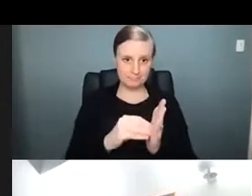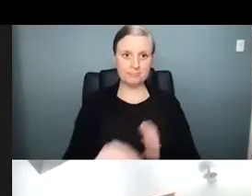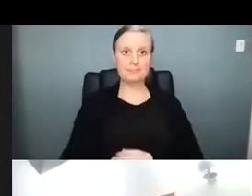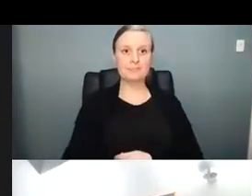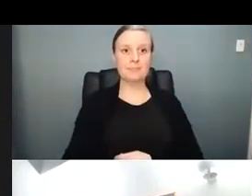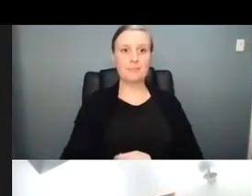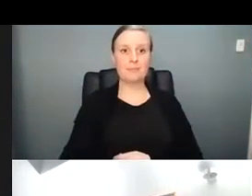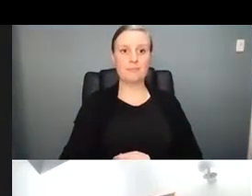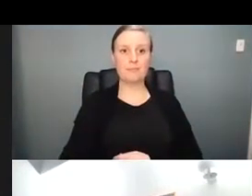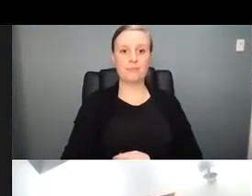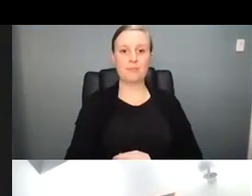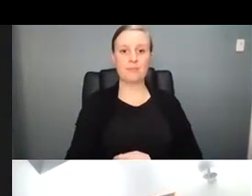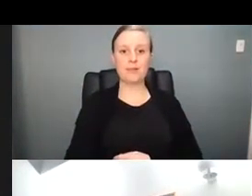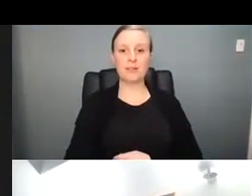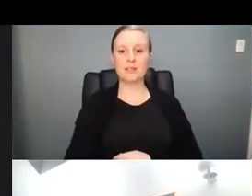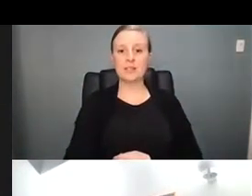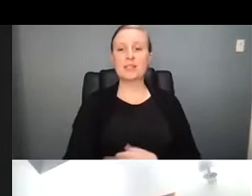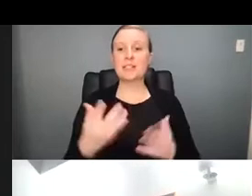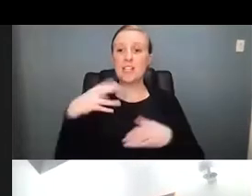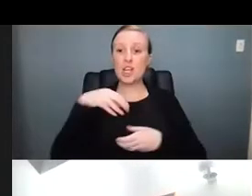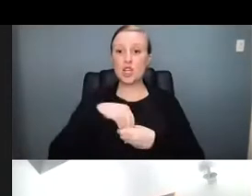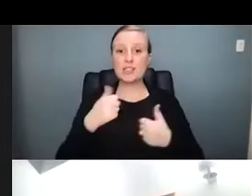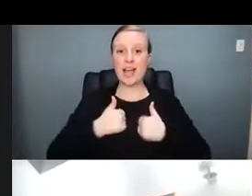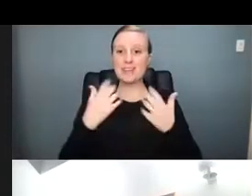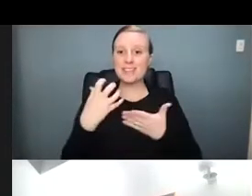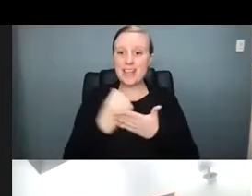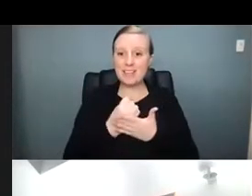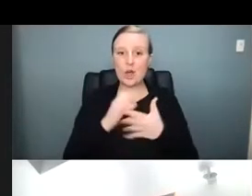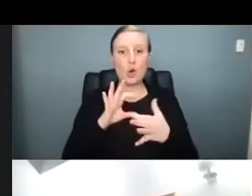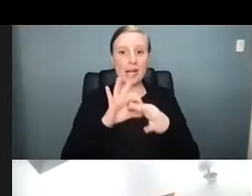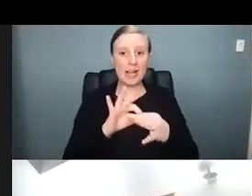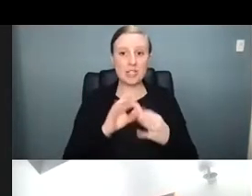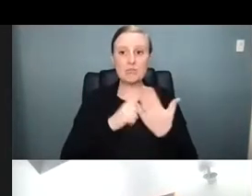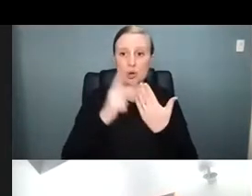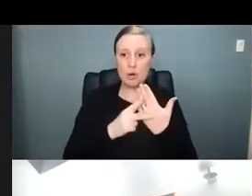program, to those in financial hardship and those experiencing domestic and family violence.